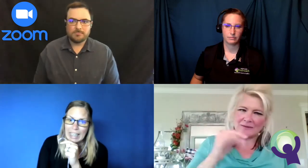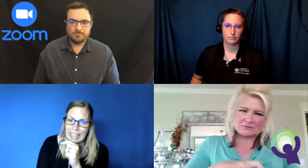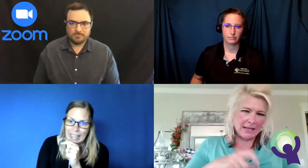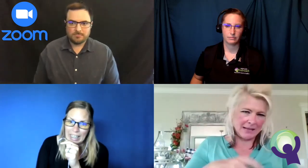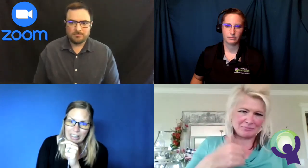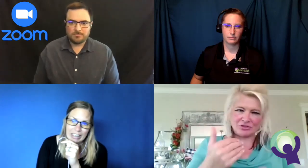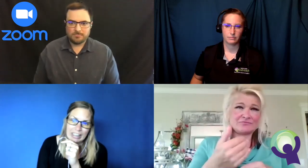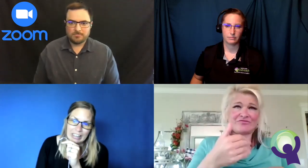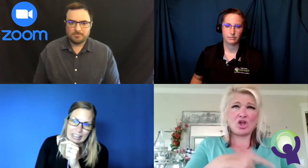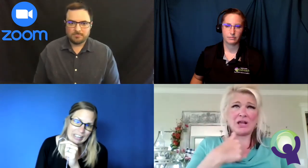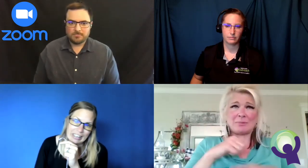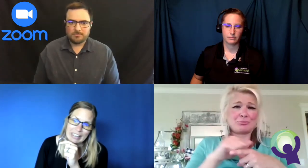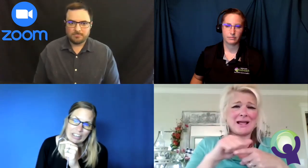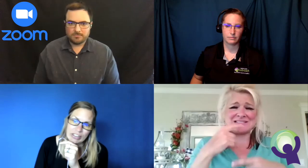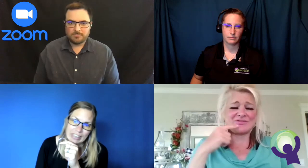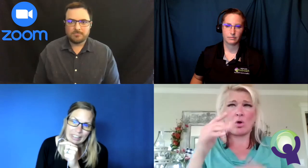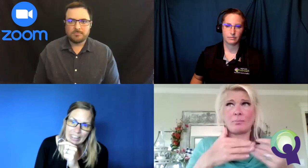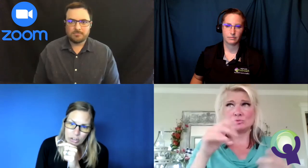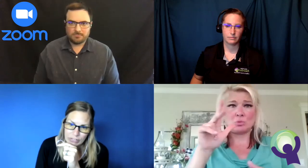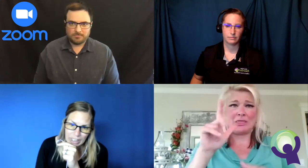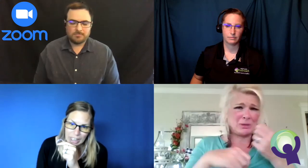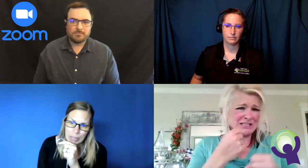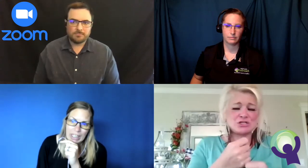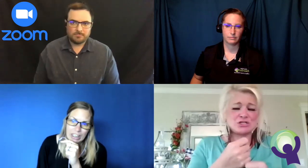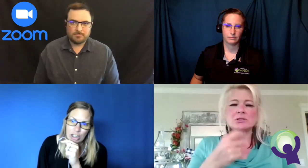and that's just like in the history of time.